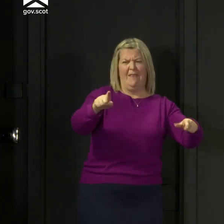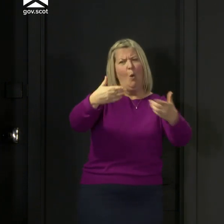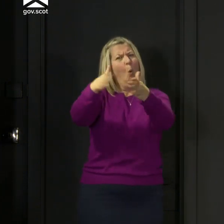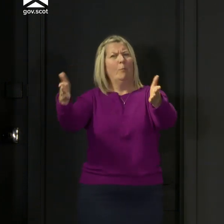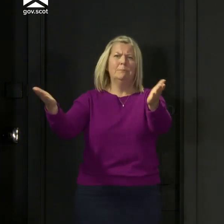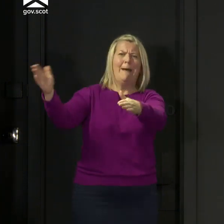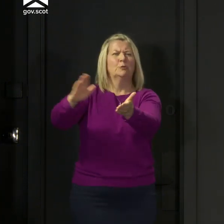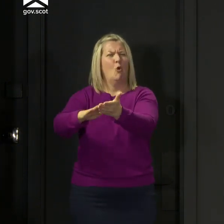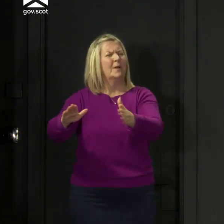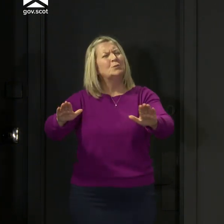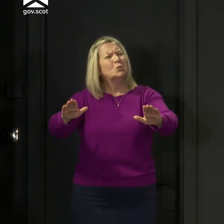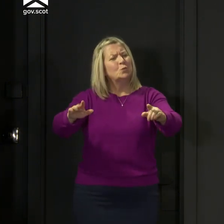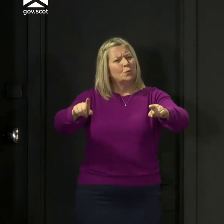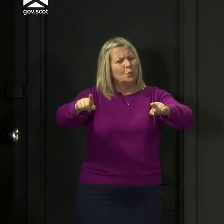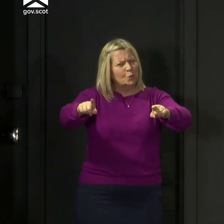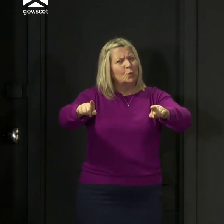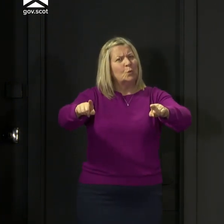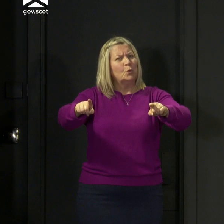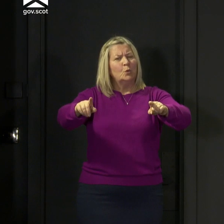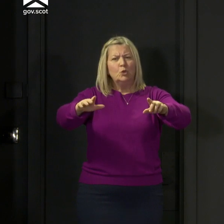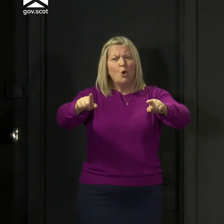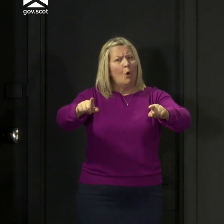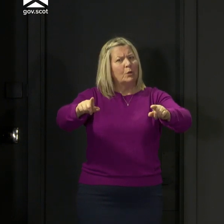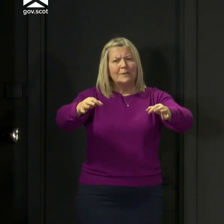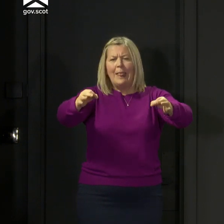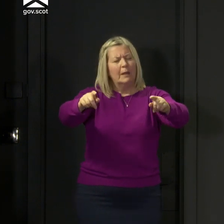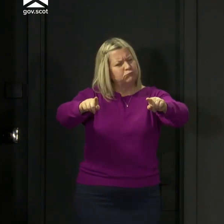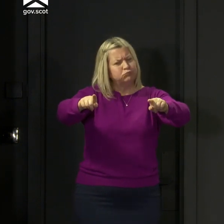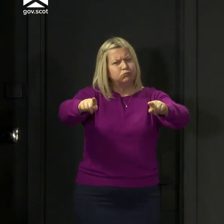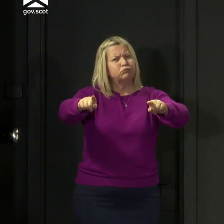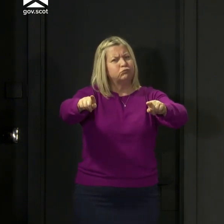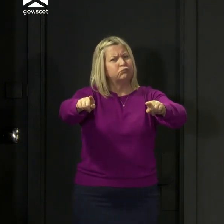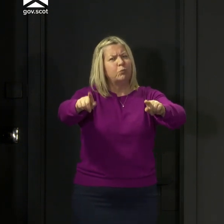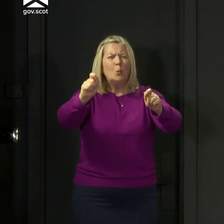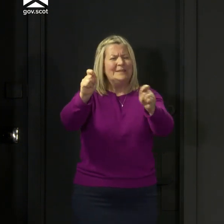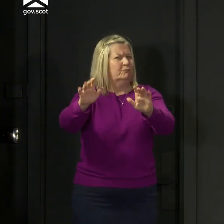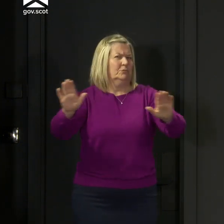and relatively in a scheme of things small differences, and I think it is important that